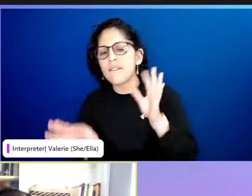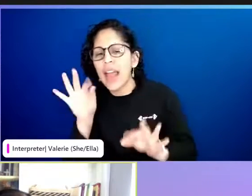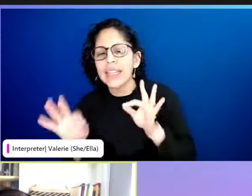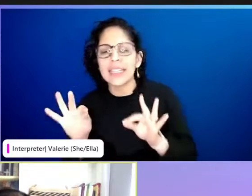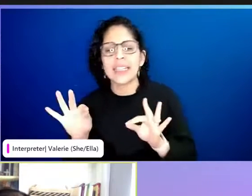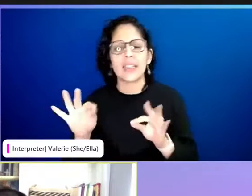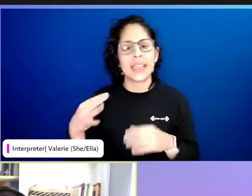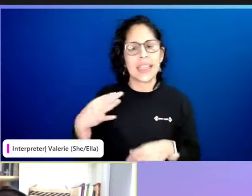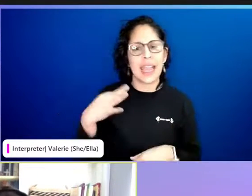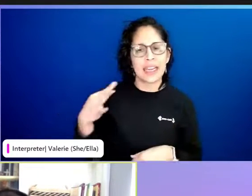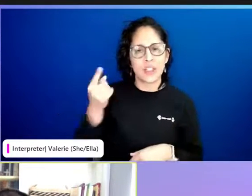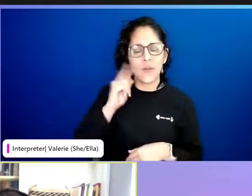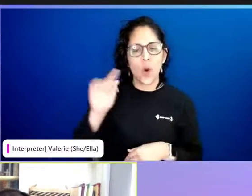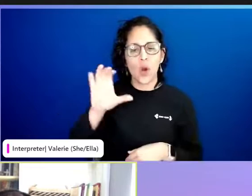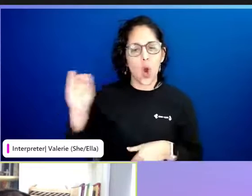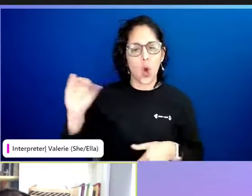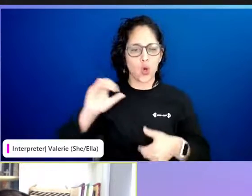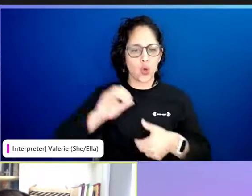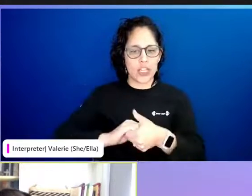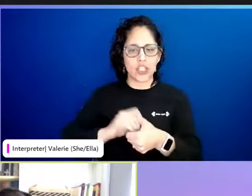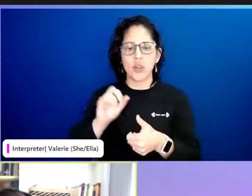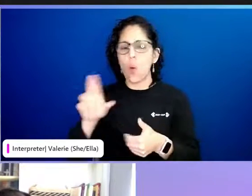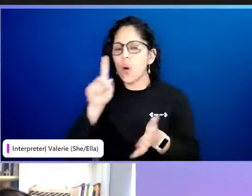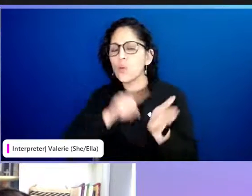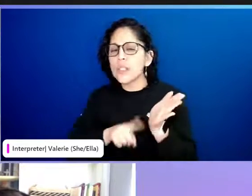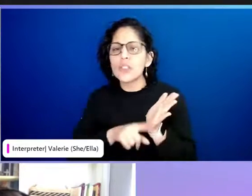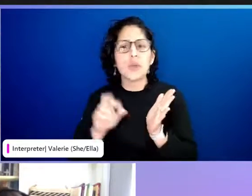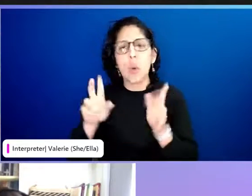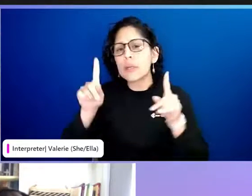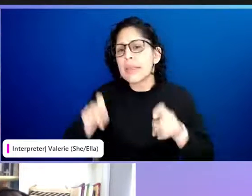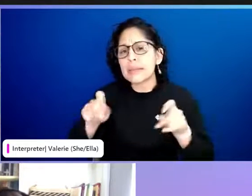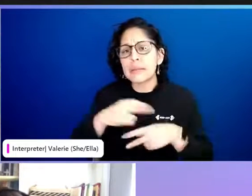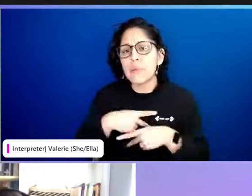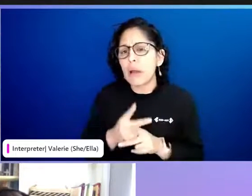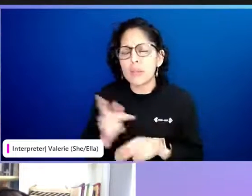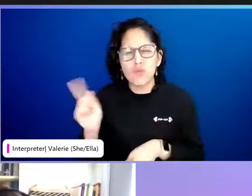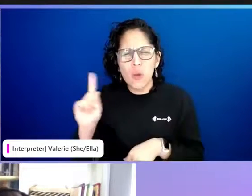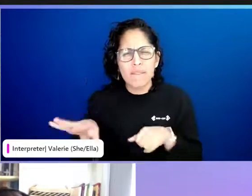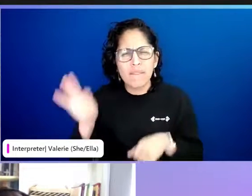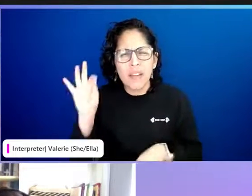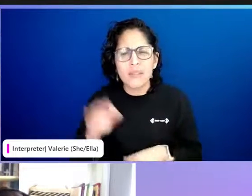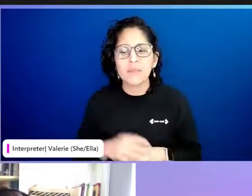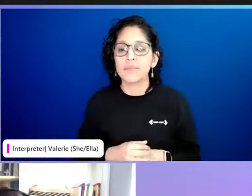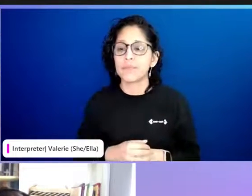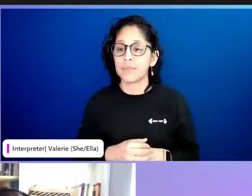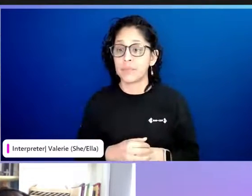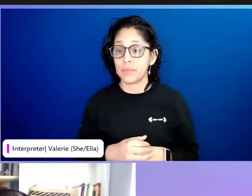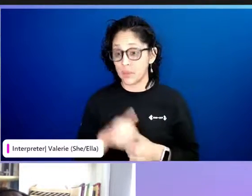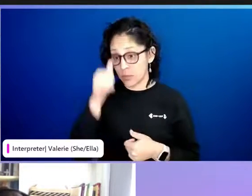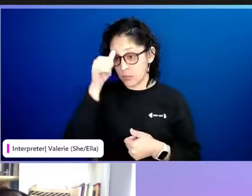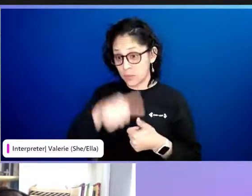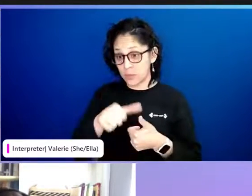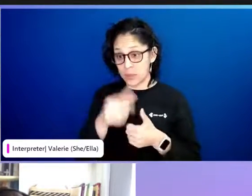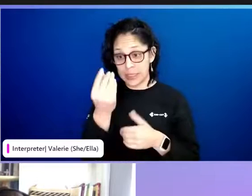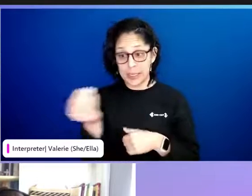while testing a product I think one thing to keep in mind so co-creation includes I think